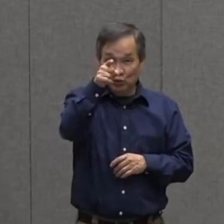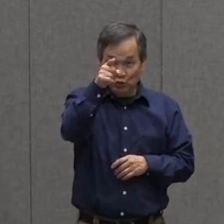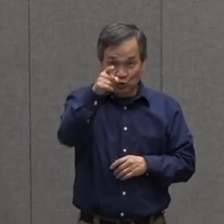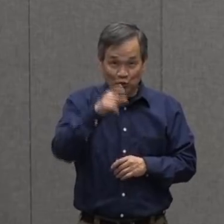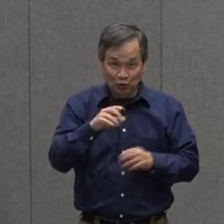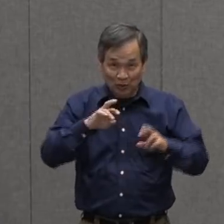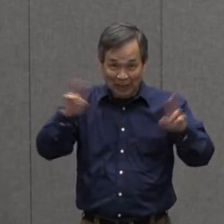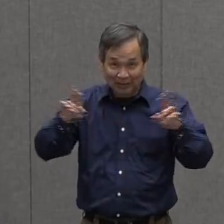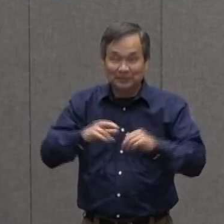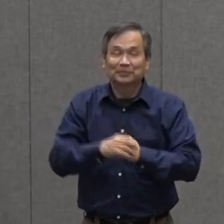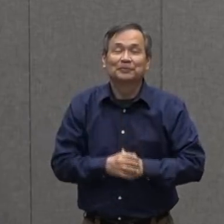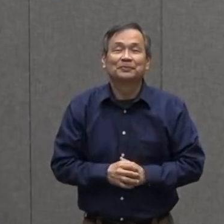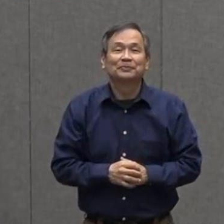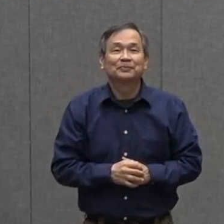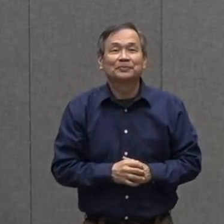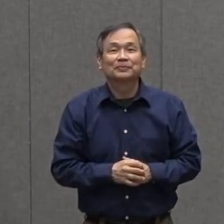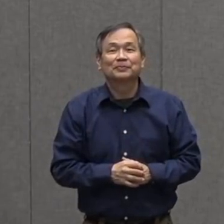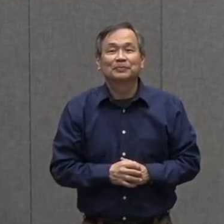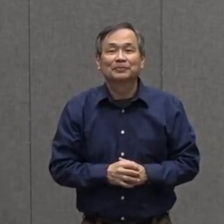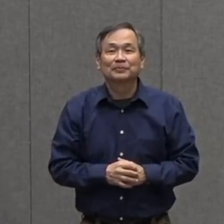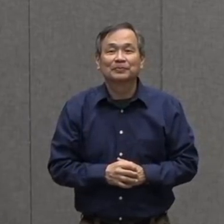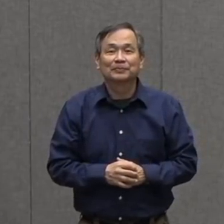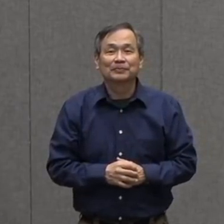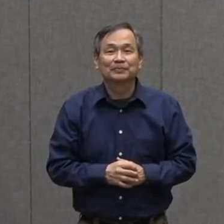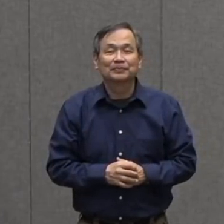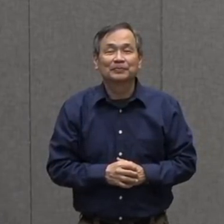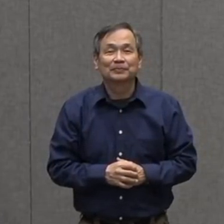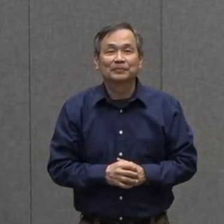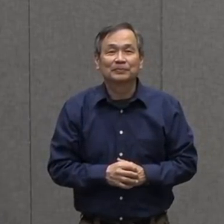Here we go, ready, bug.